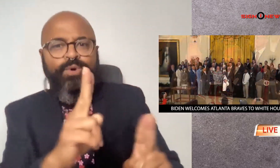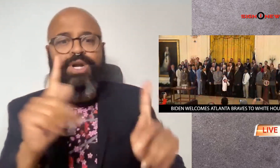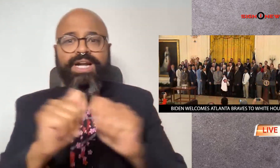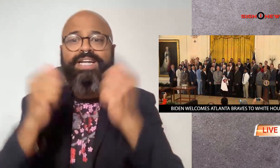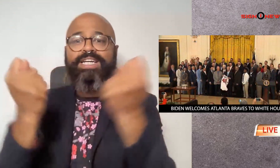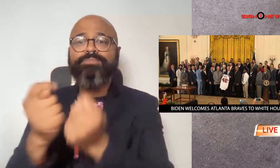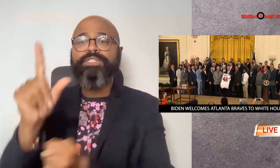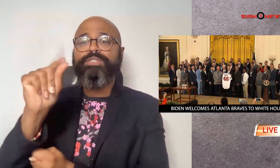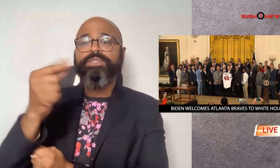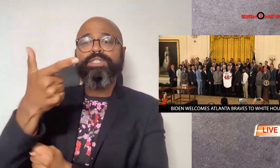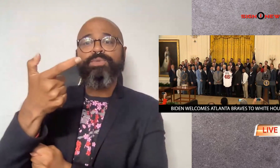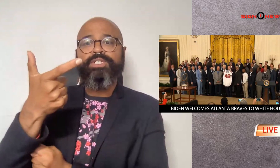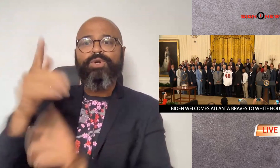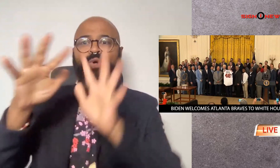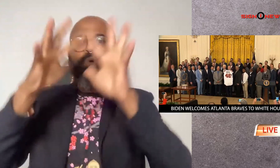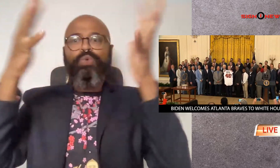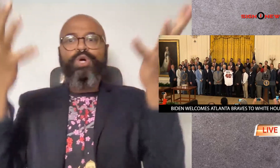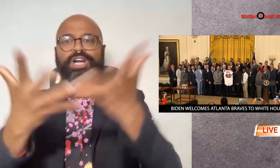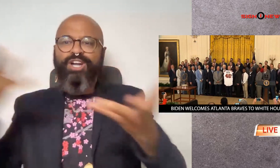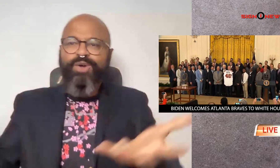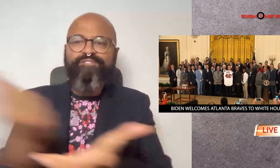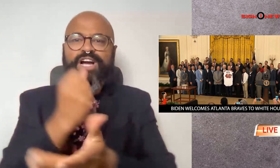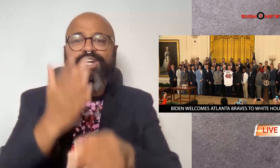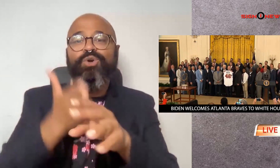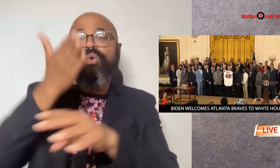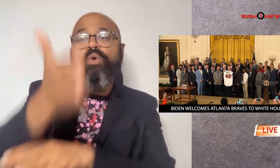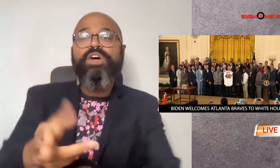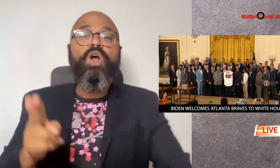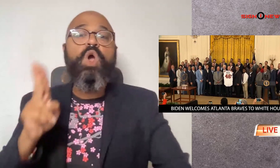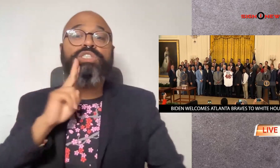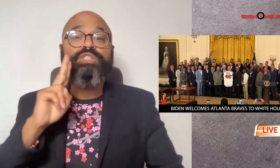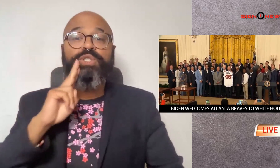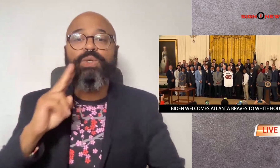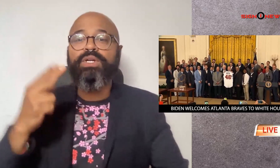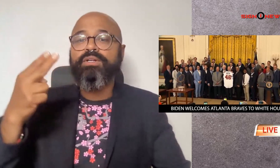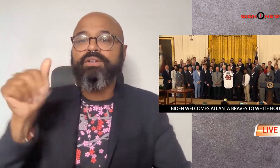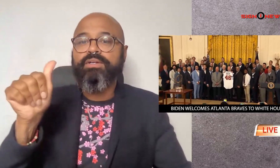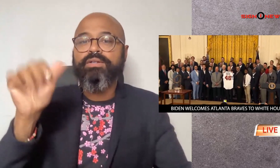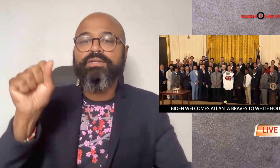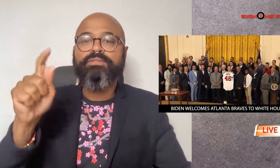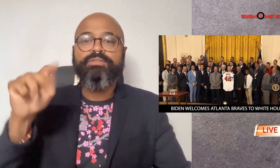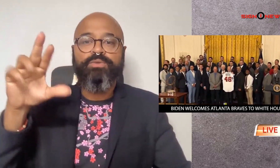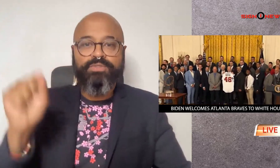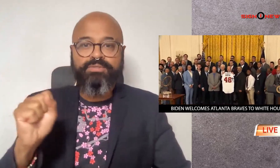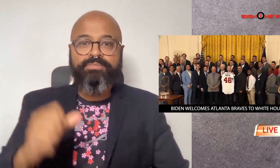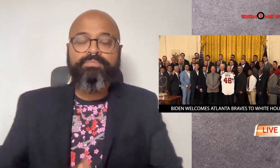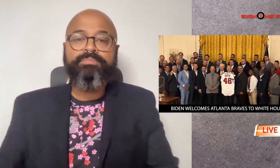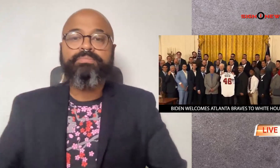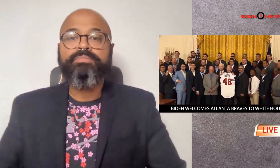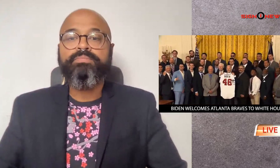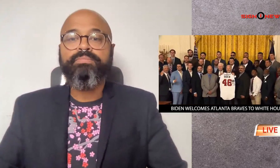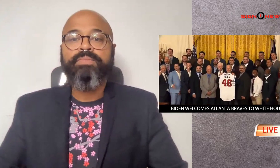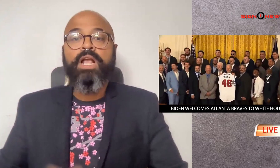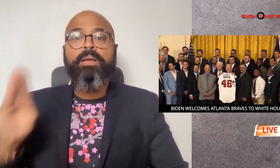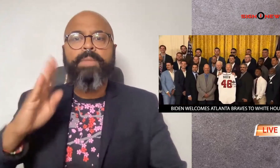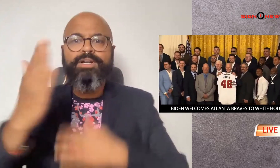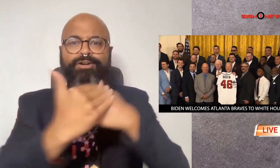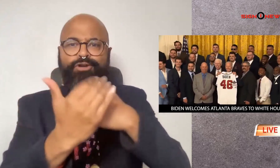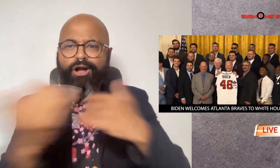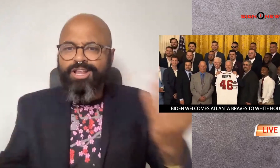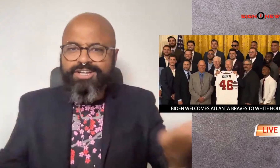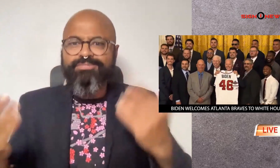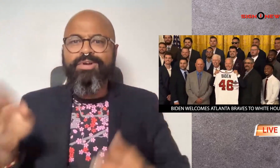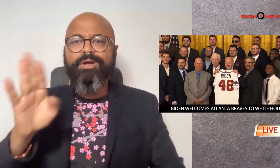the ceremony was to honor the team's 2021 World Series victory over the Houston Astros